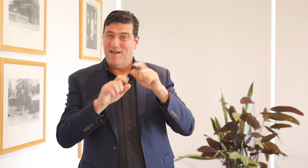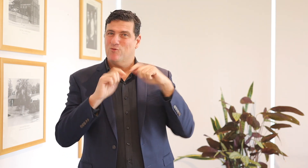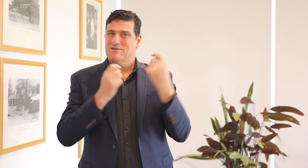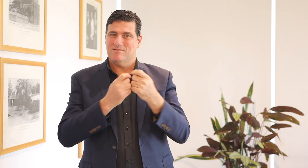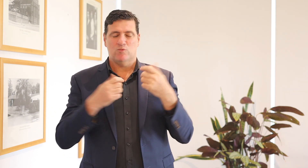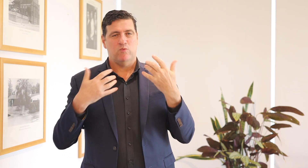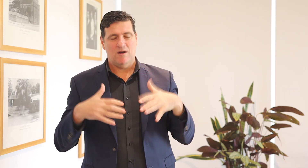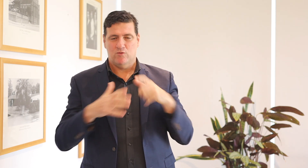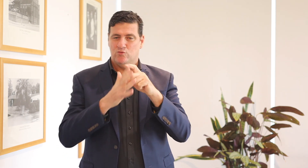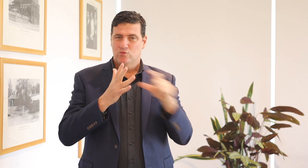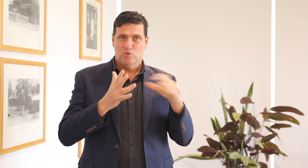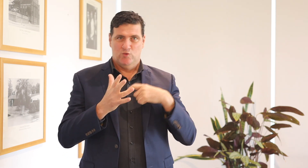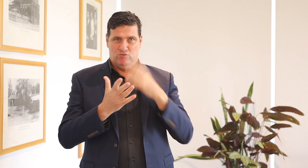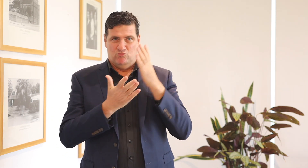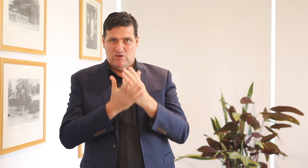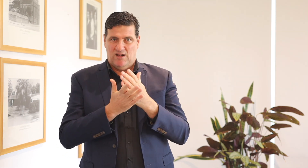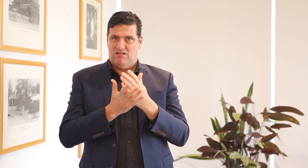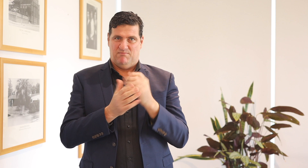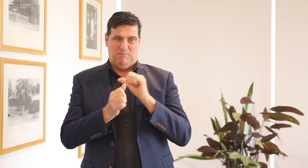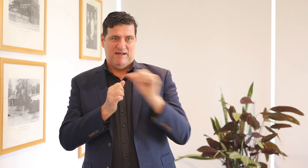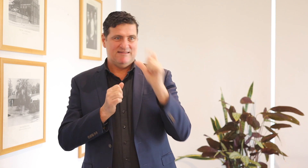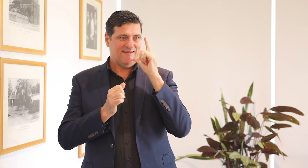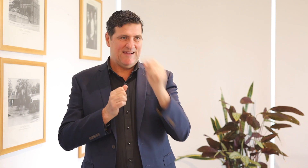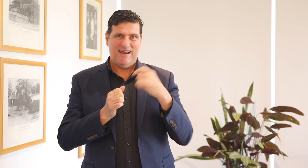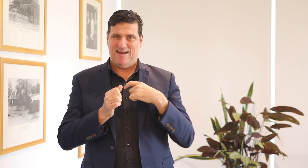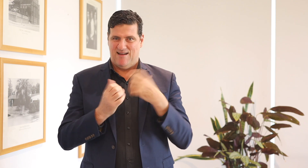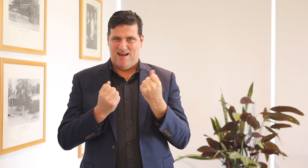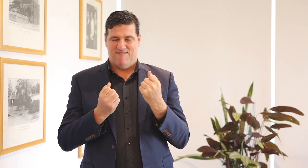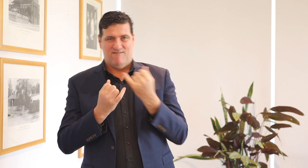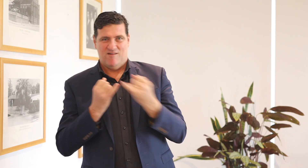We also understand that medical teams are doing the best they can